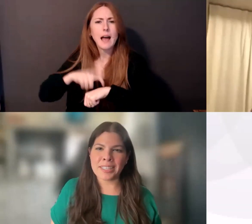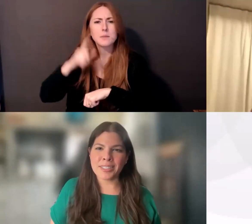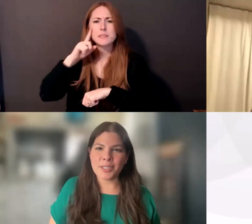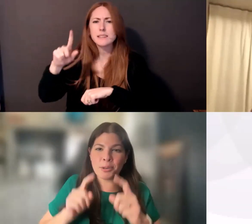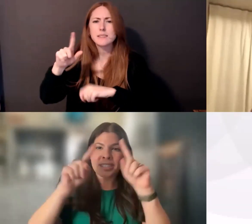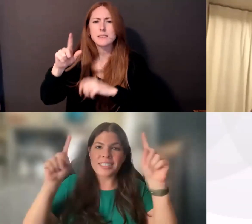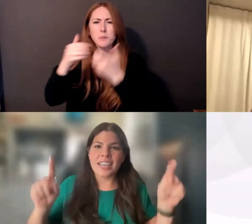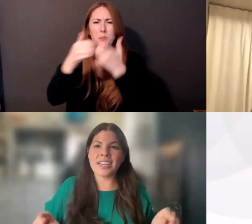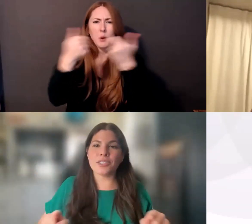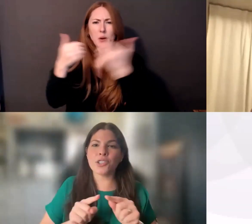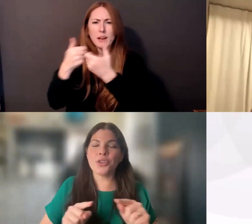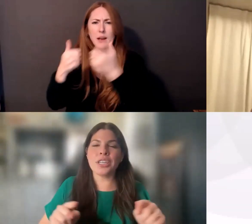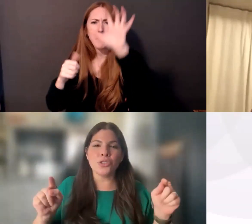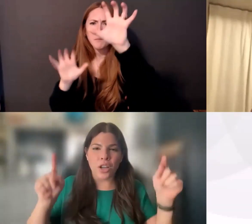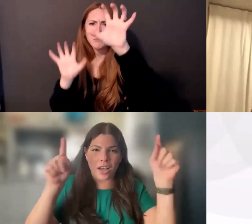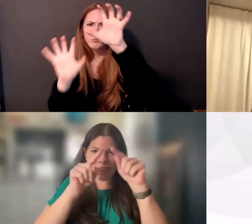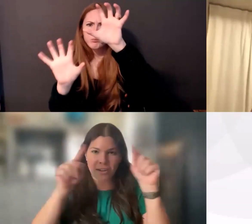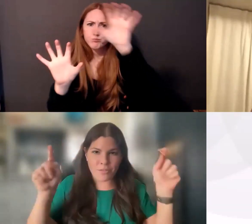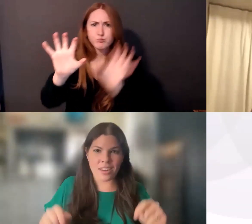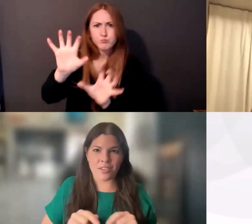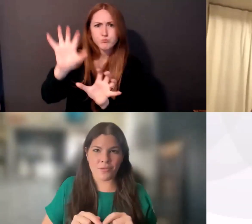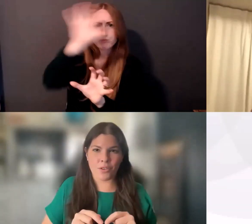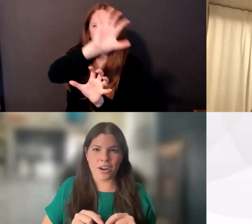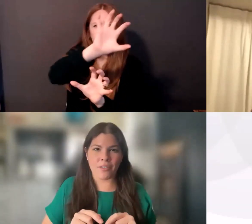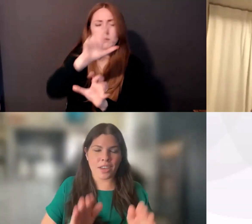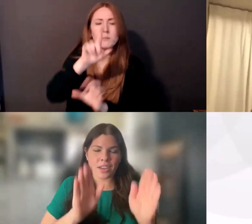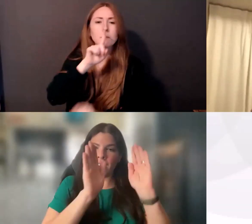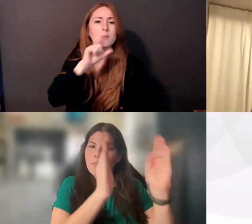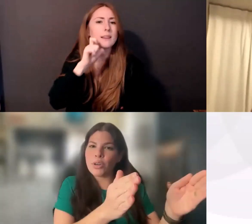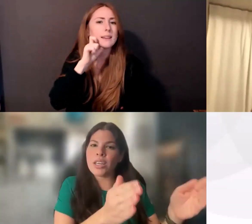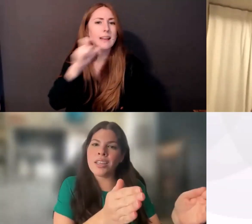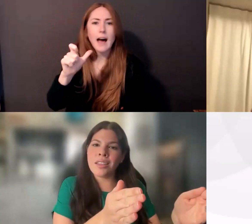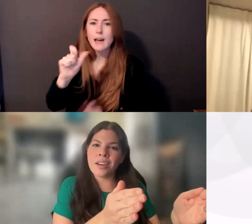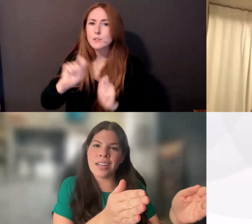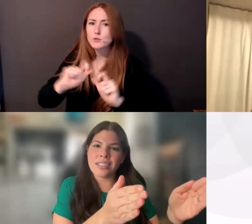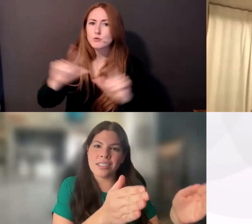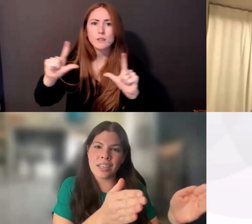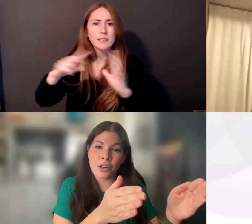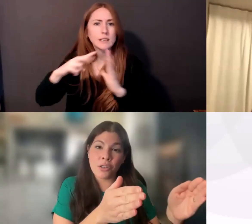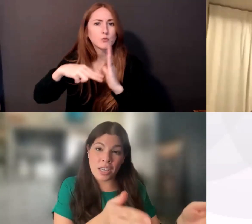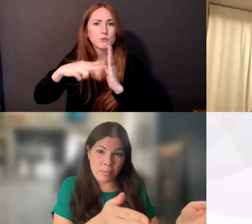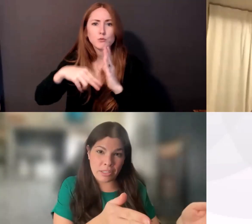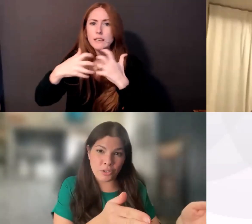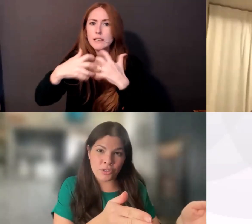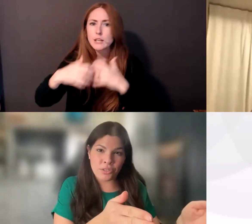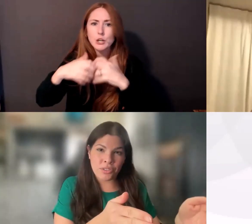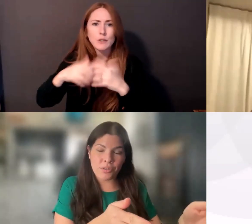So take a screenshot of that infographic, put it in there as a single image,